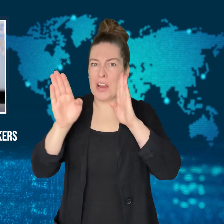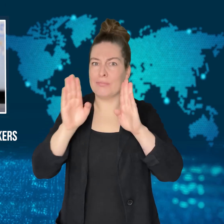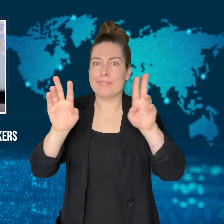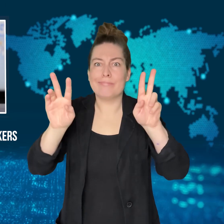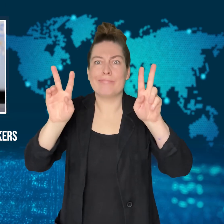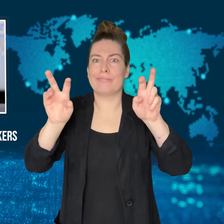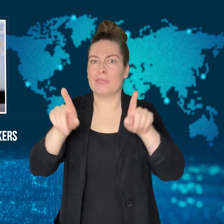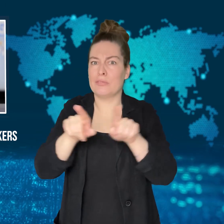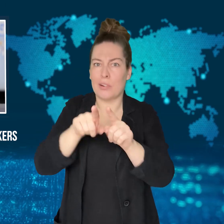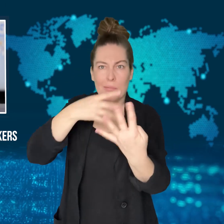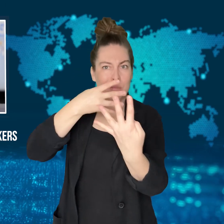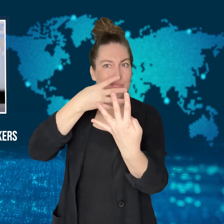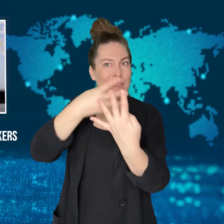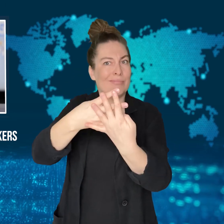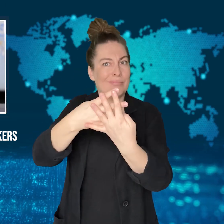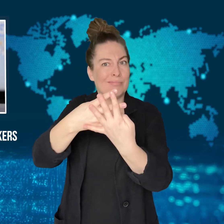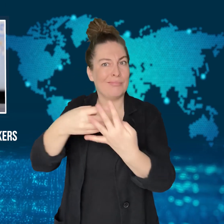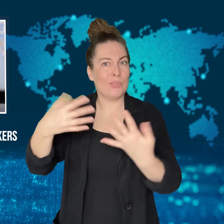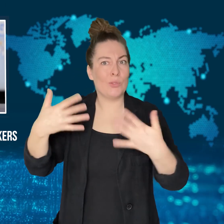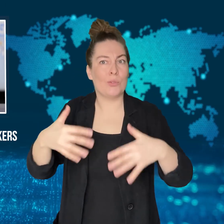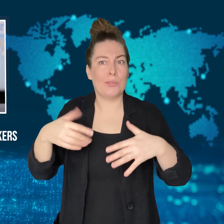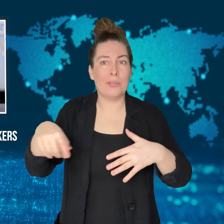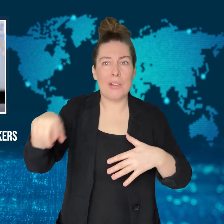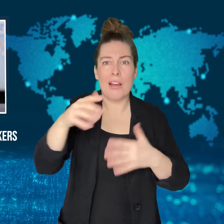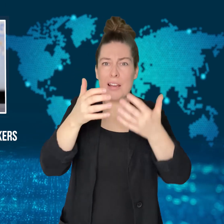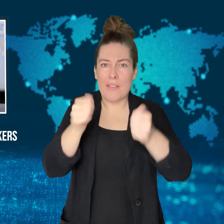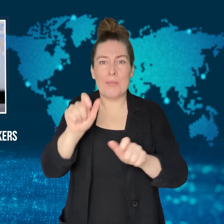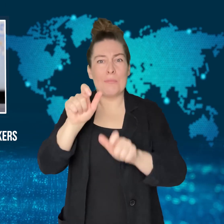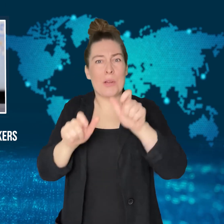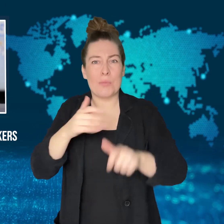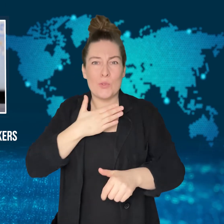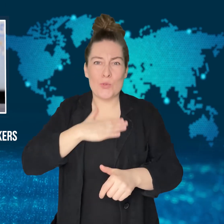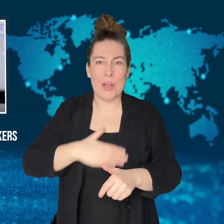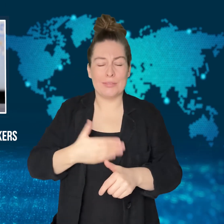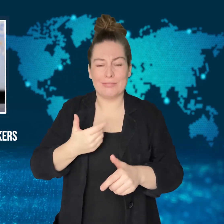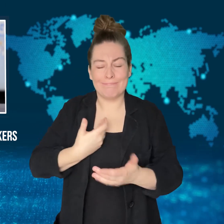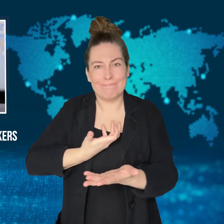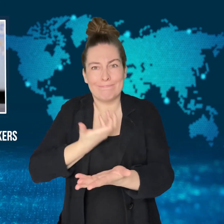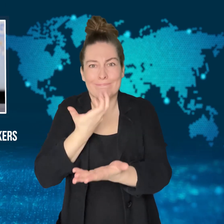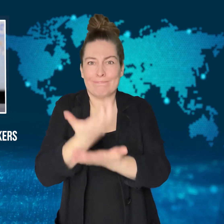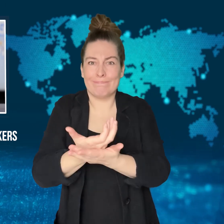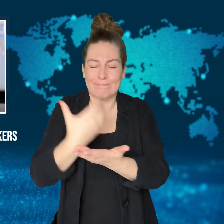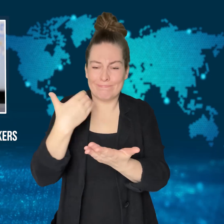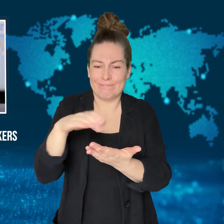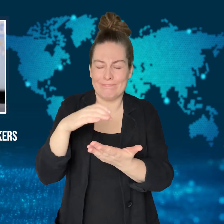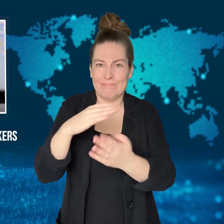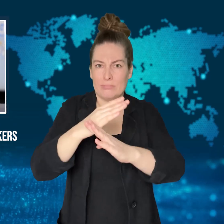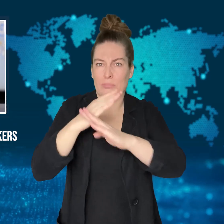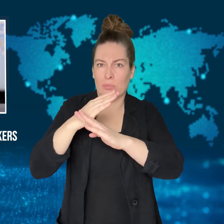"Facebook jail" where people with